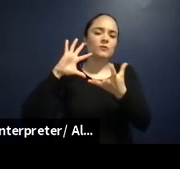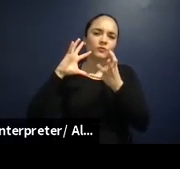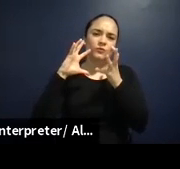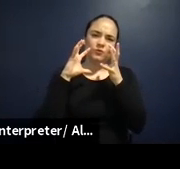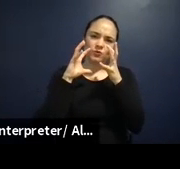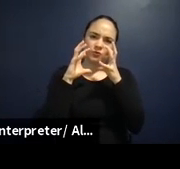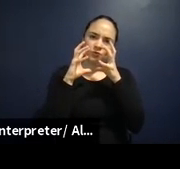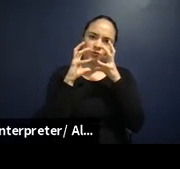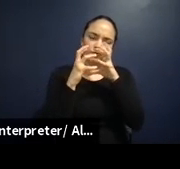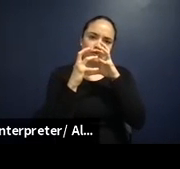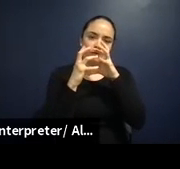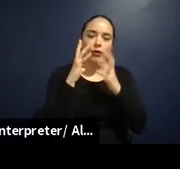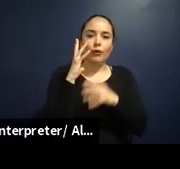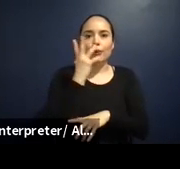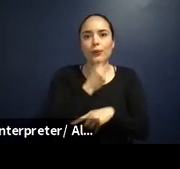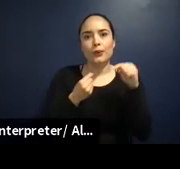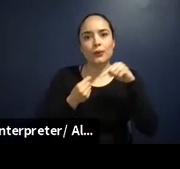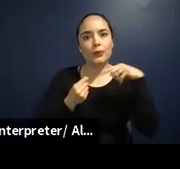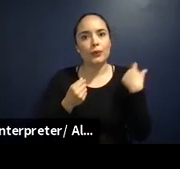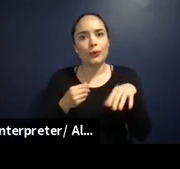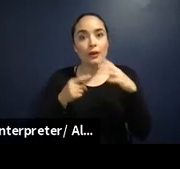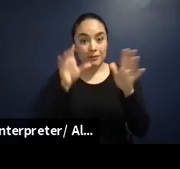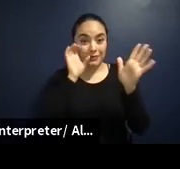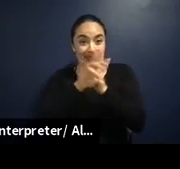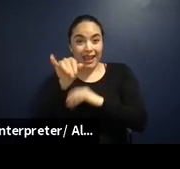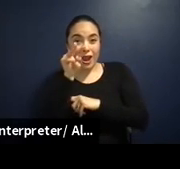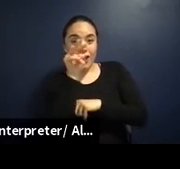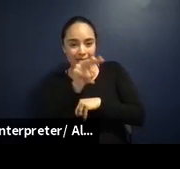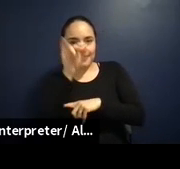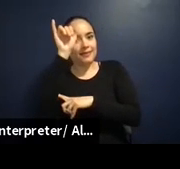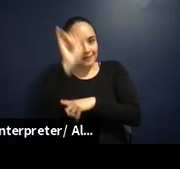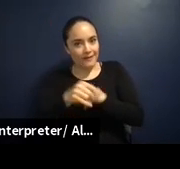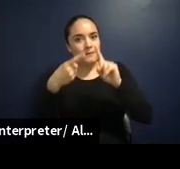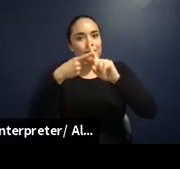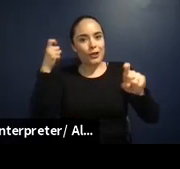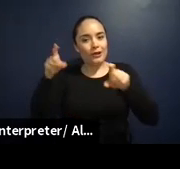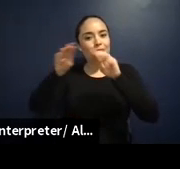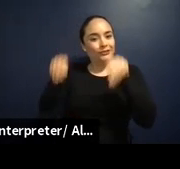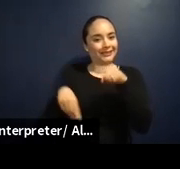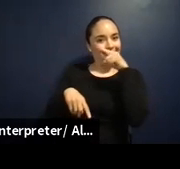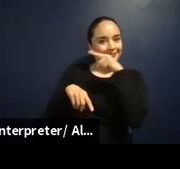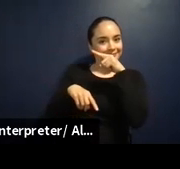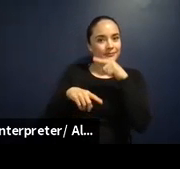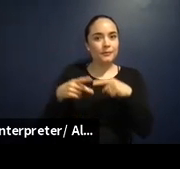ROM's collection, so you can see the purple amethyst crystals as well as the calcite growing there as